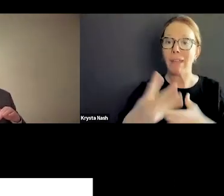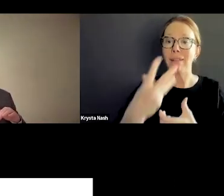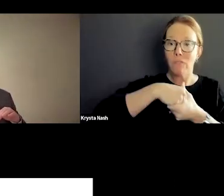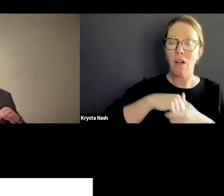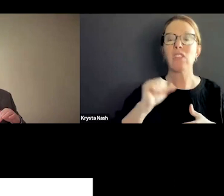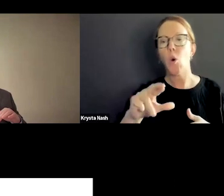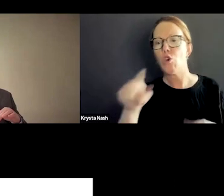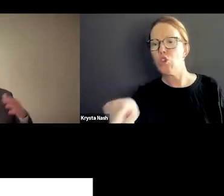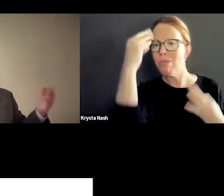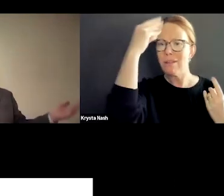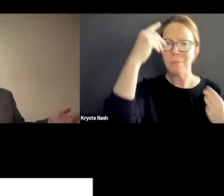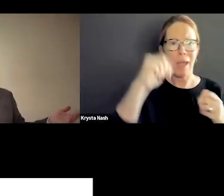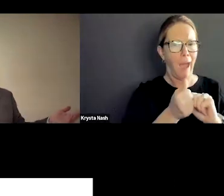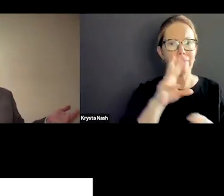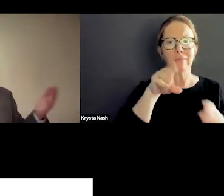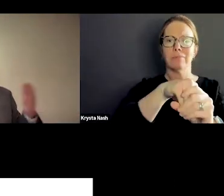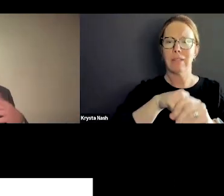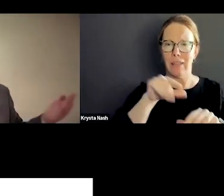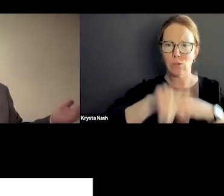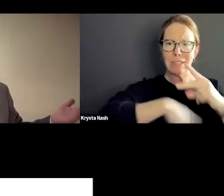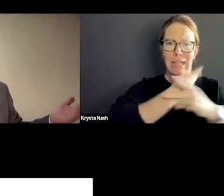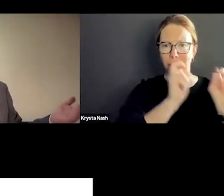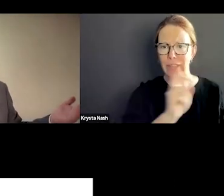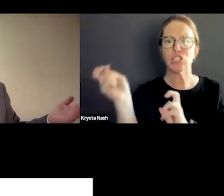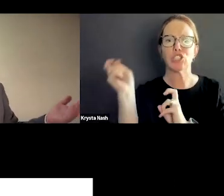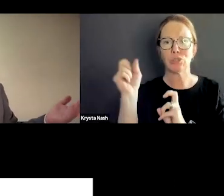to think about getting involved in these kinds of issues of any of this. Spoke to you today.